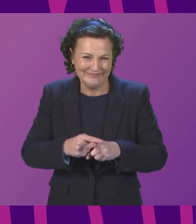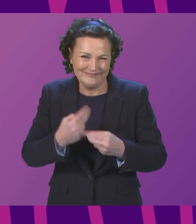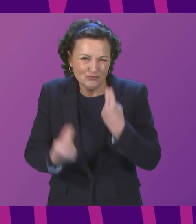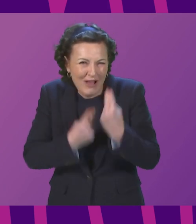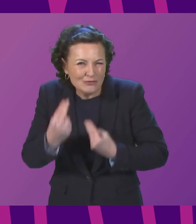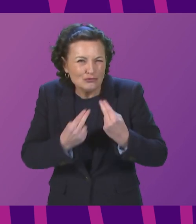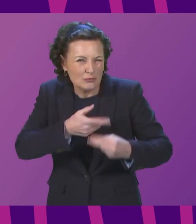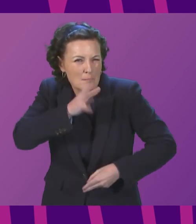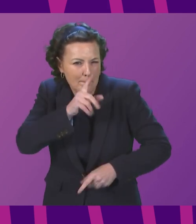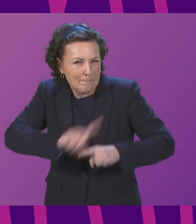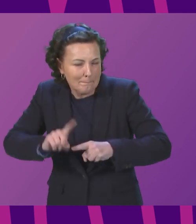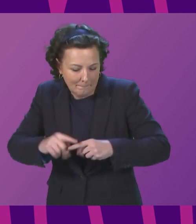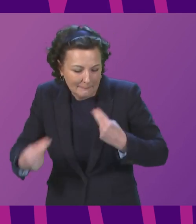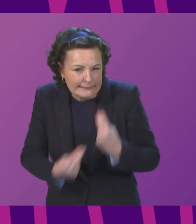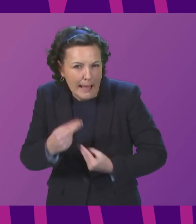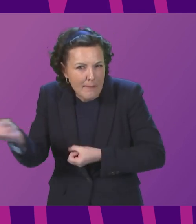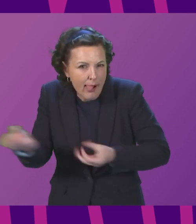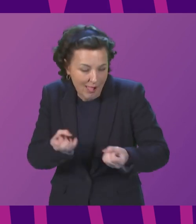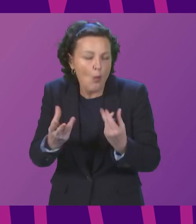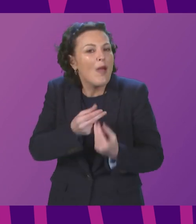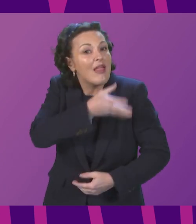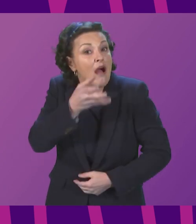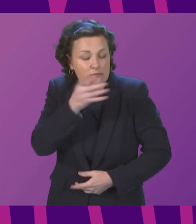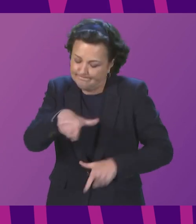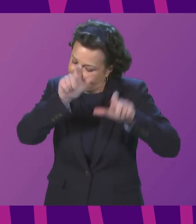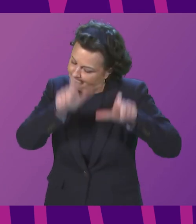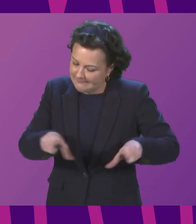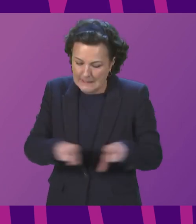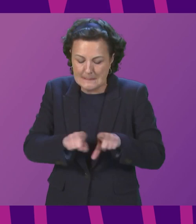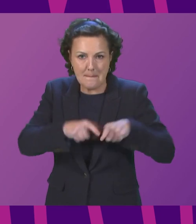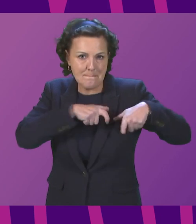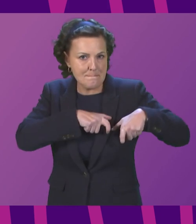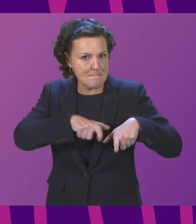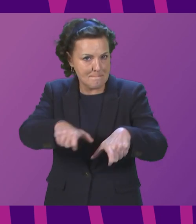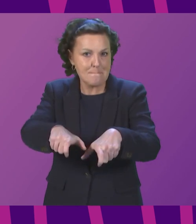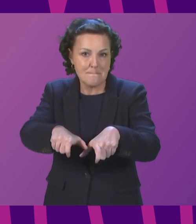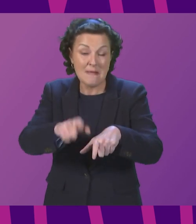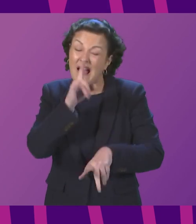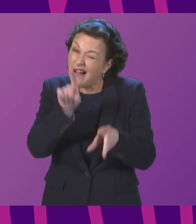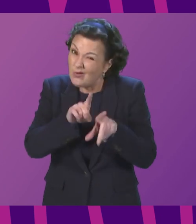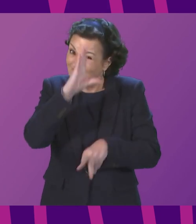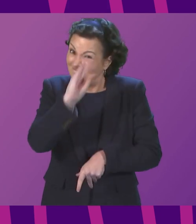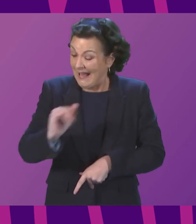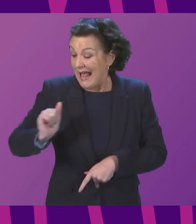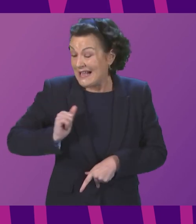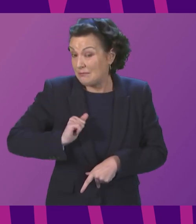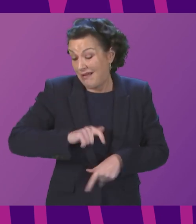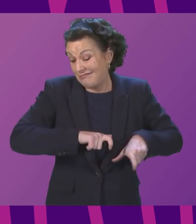venues that serve alcohol on the premises, will remain in force for now and, I expect, until 17 January.